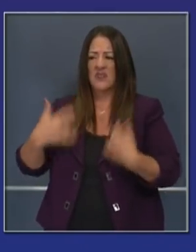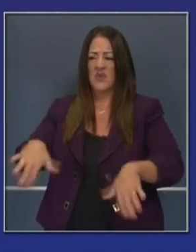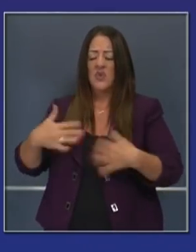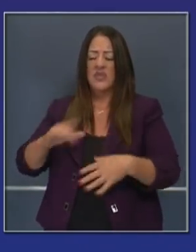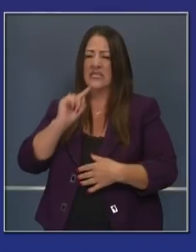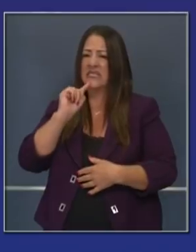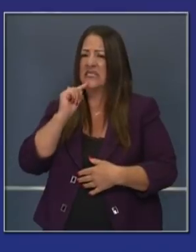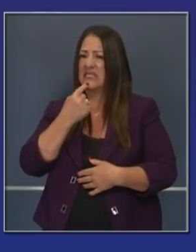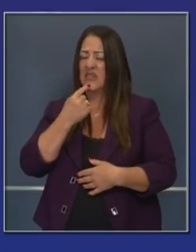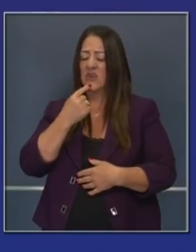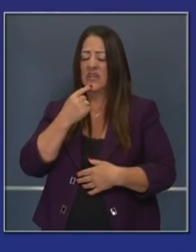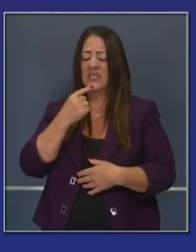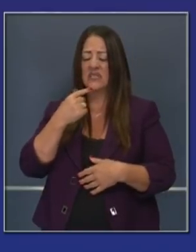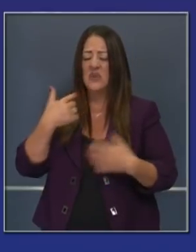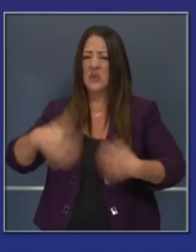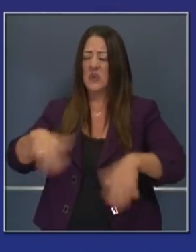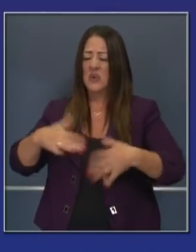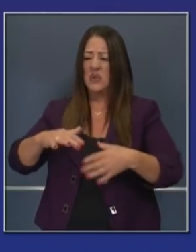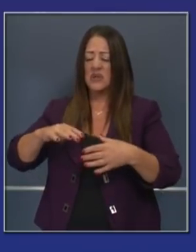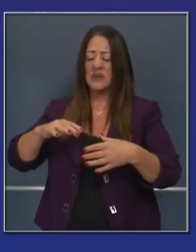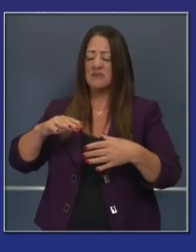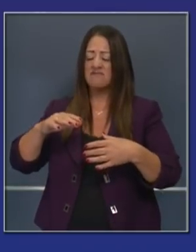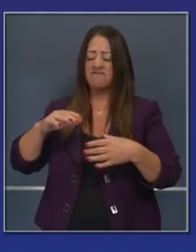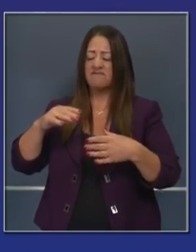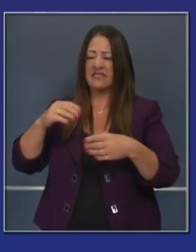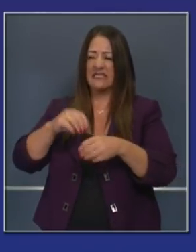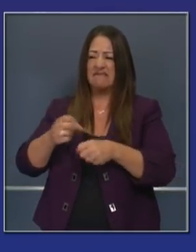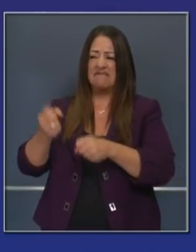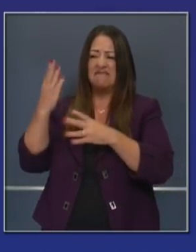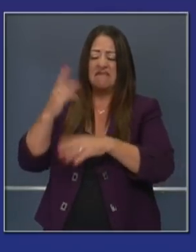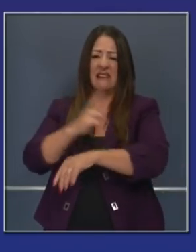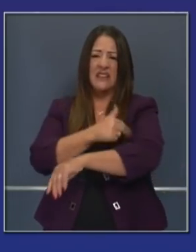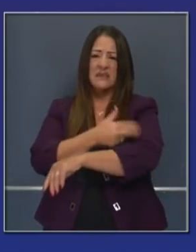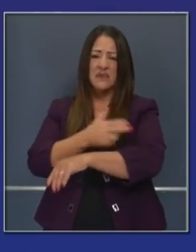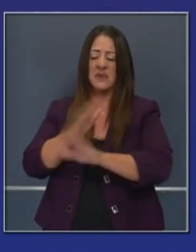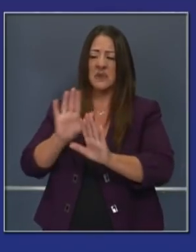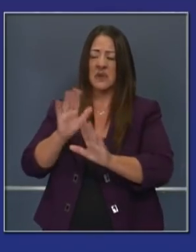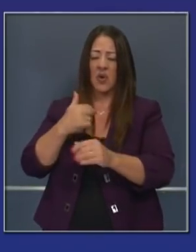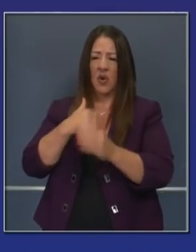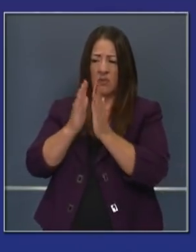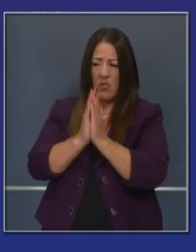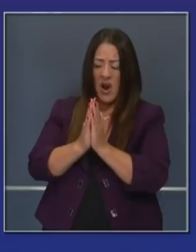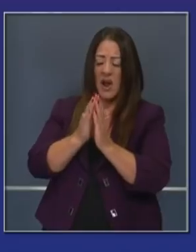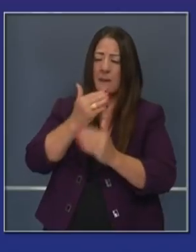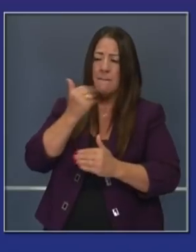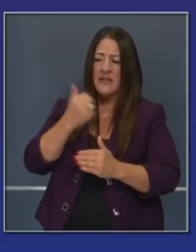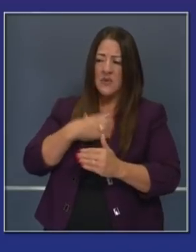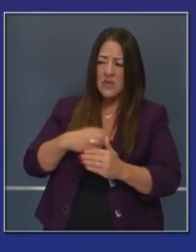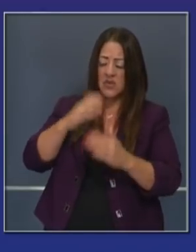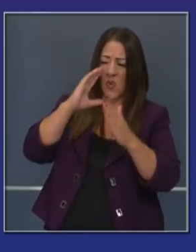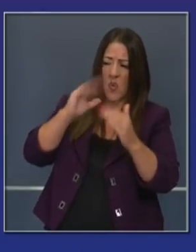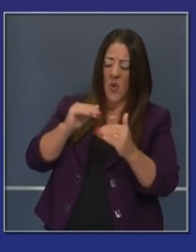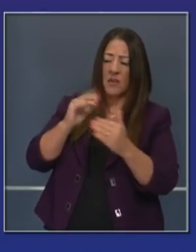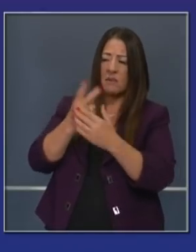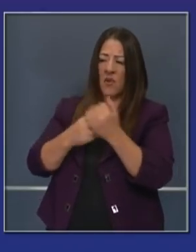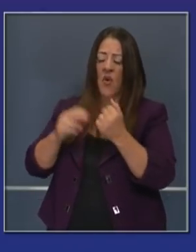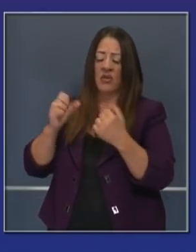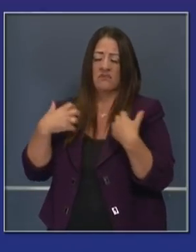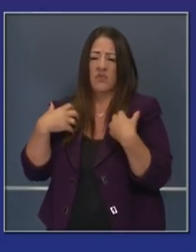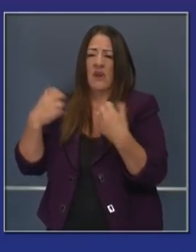PUT THEIR LIVES ON THE LINE TO PROTECT YOUR PROPERTY AND YOUR LIVES. THEY SUCCUMBED TO SERIOUS AND